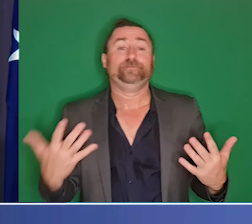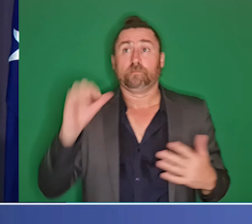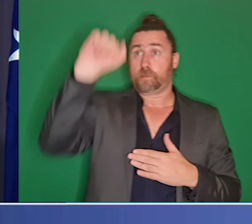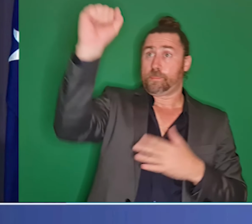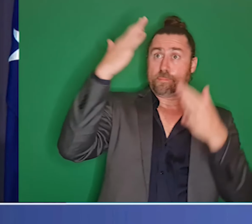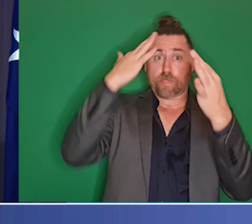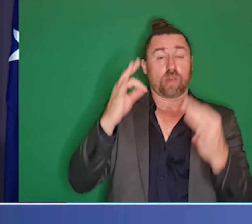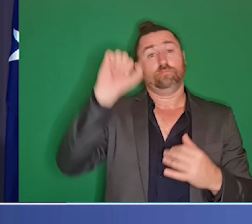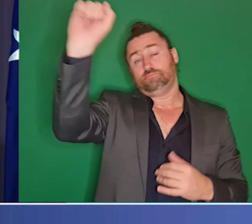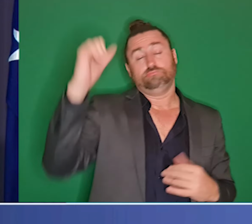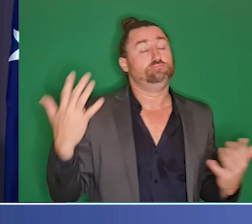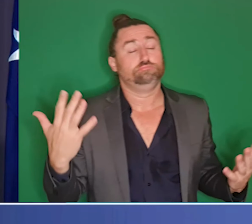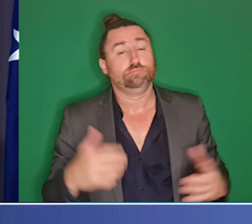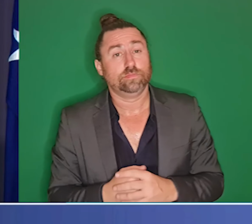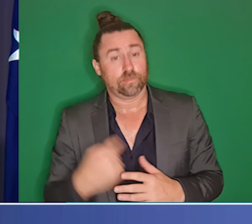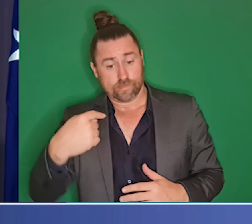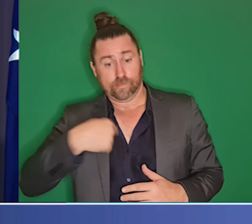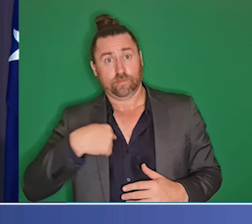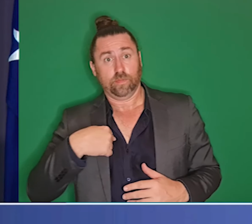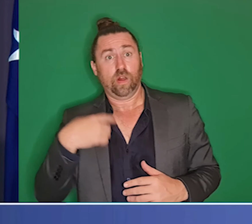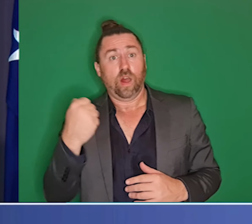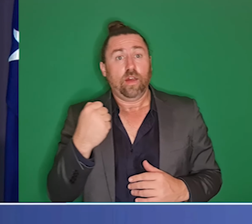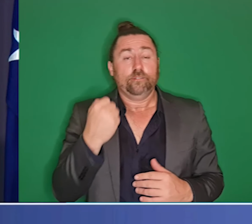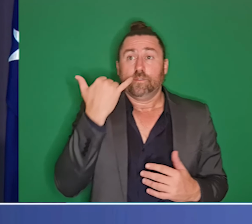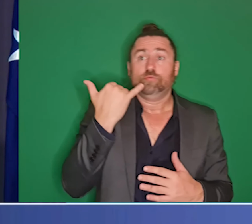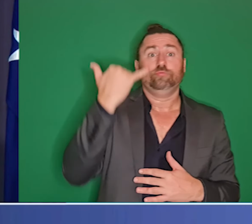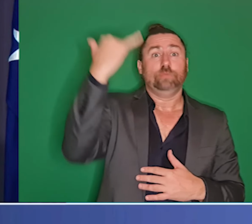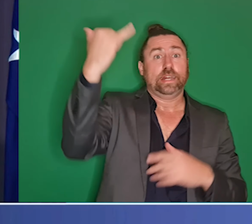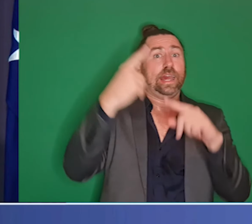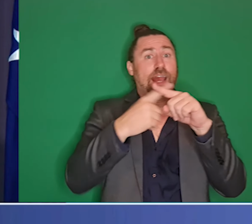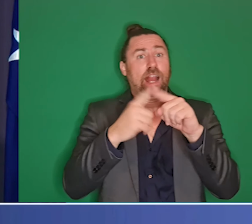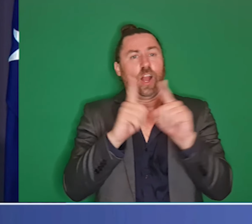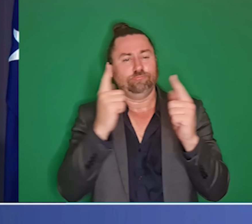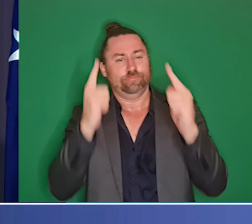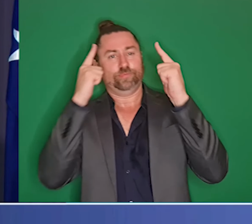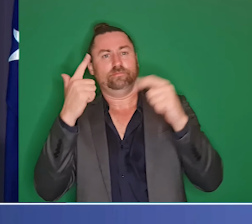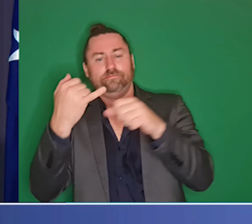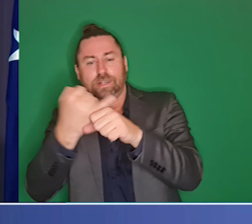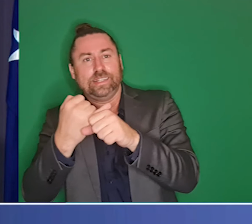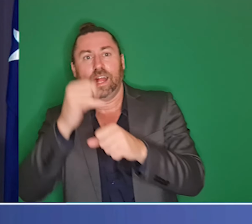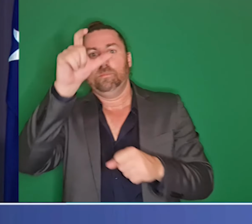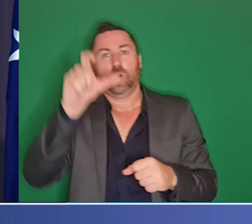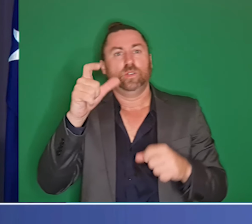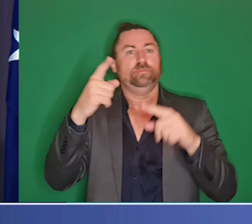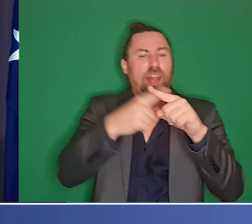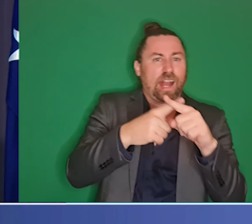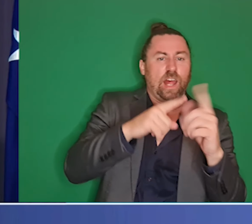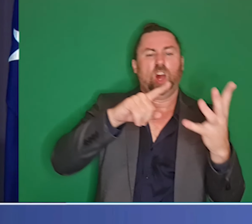I'm in close contact with my CMO colleagues in England and the UK, and elsewhere in the world.